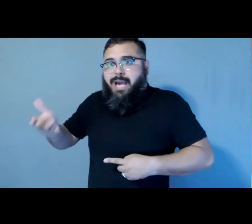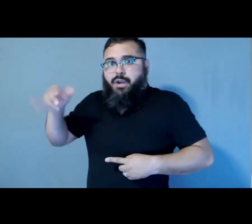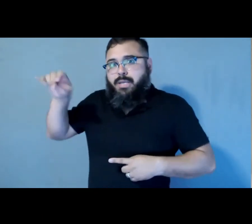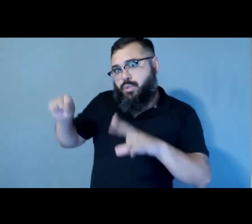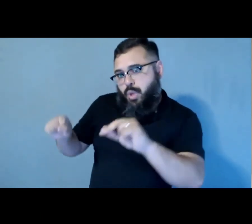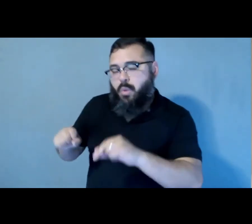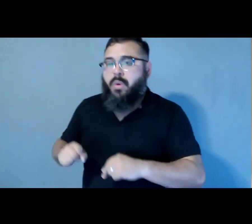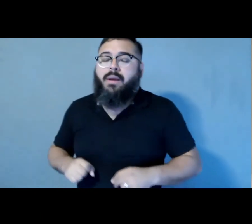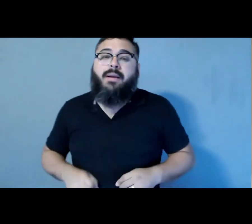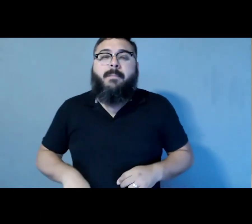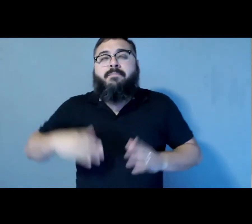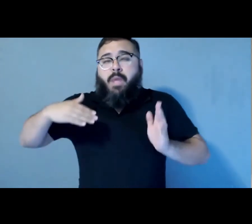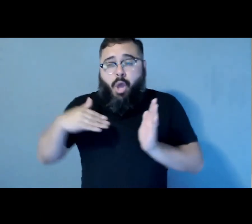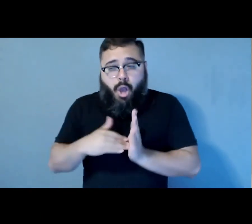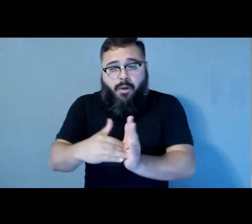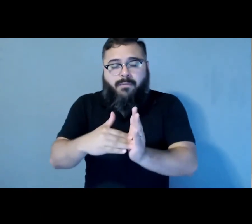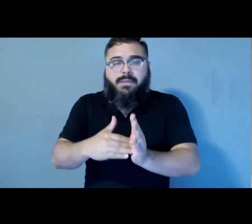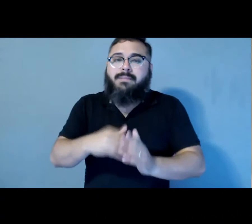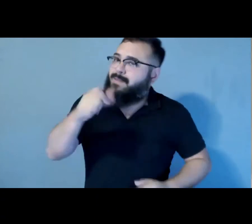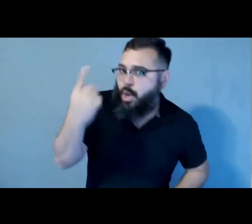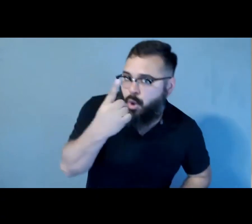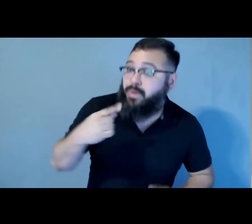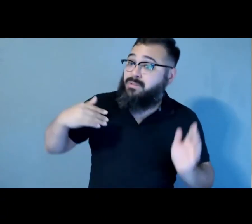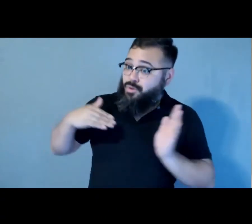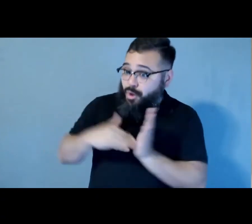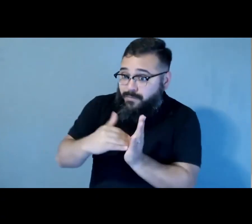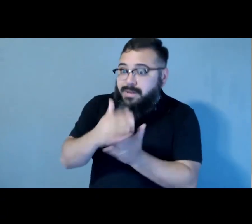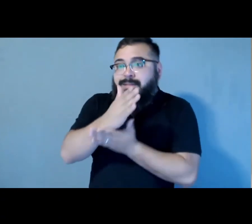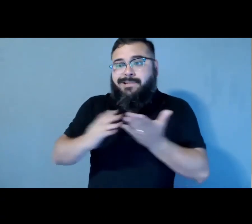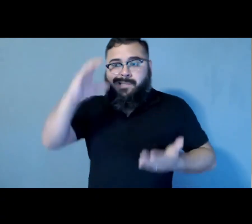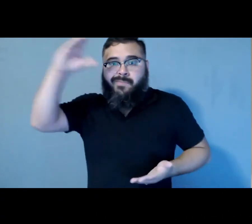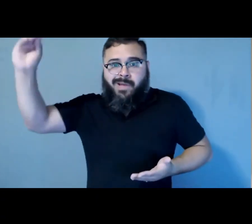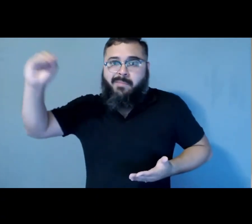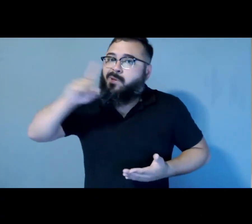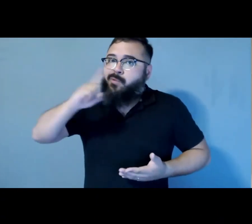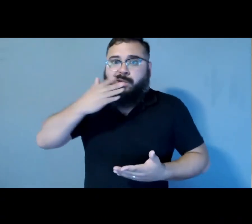and then oftentimes, though not always, some employers are good about saying, if you need an accommodation,